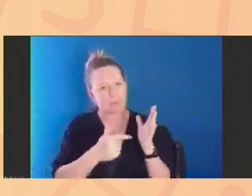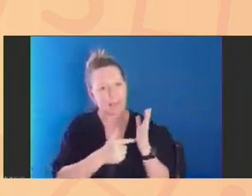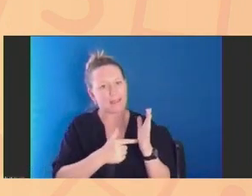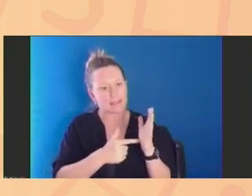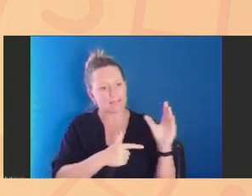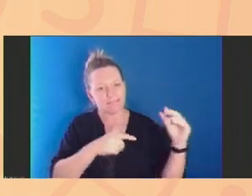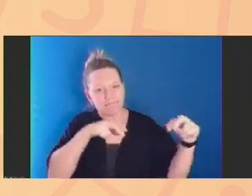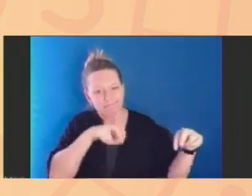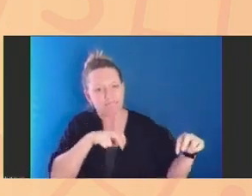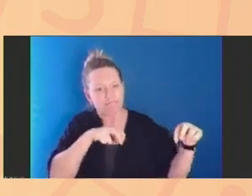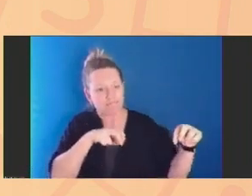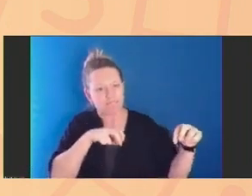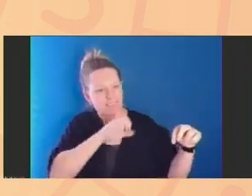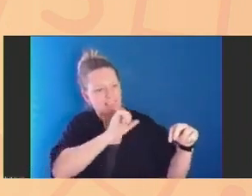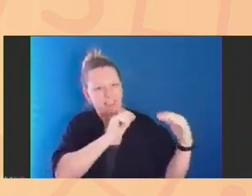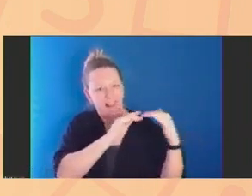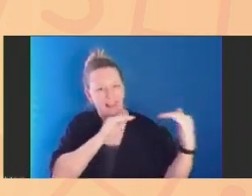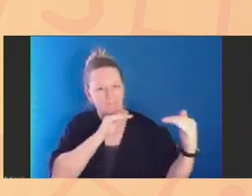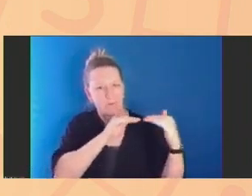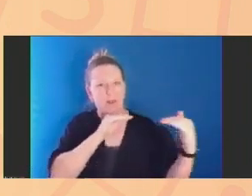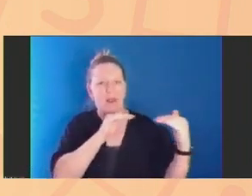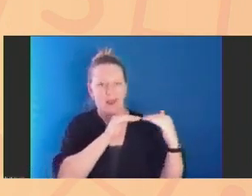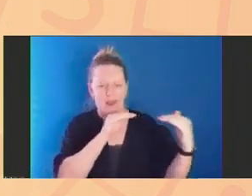We're telling them in local animals,